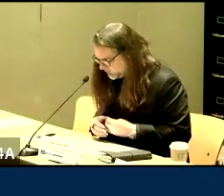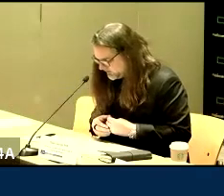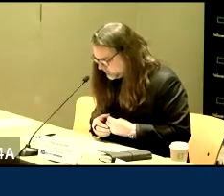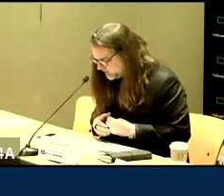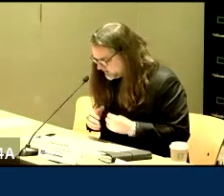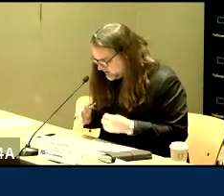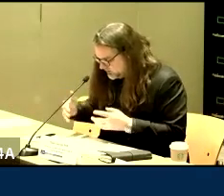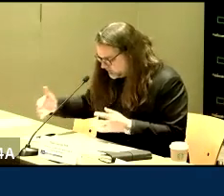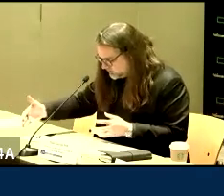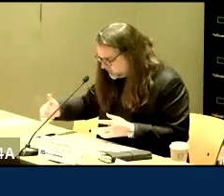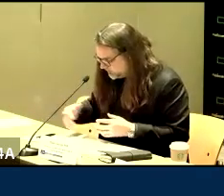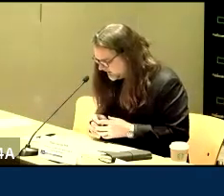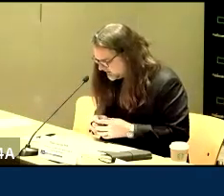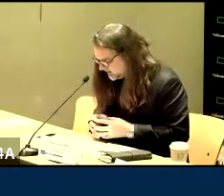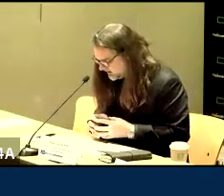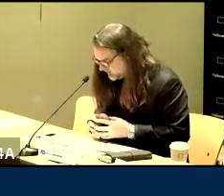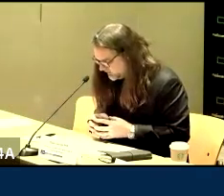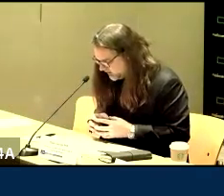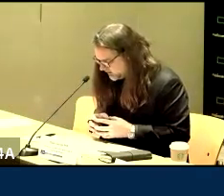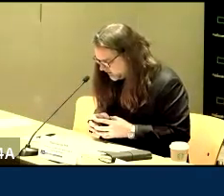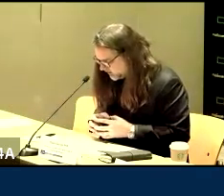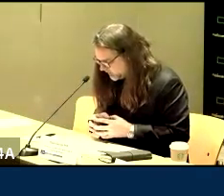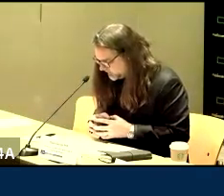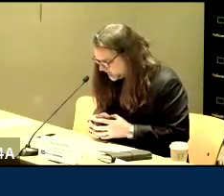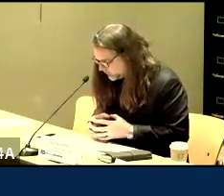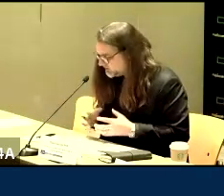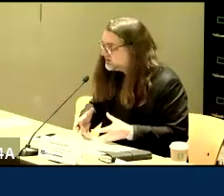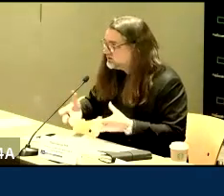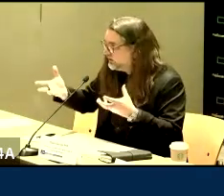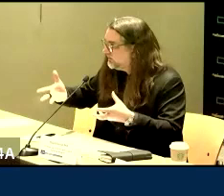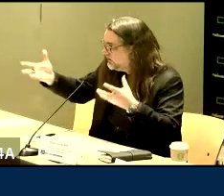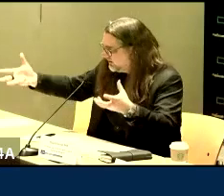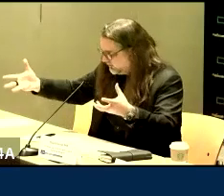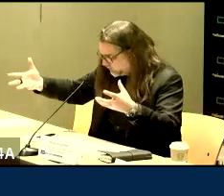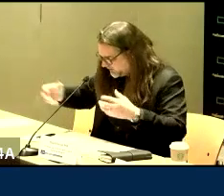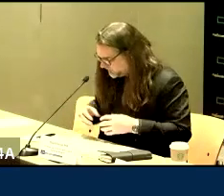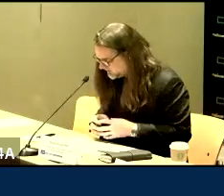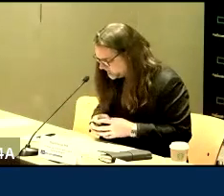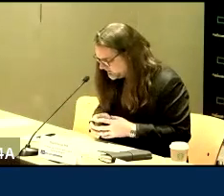And we will continue to make our primary awardees get stood up working effectively